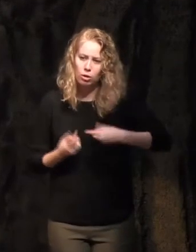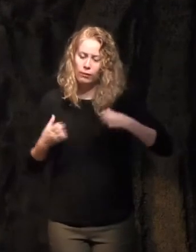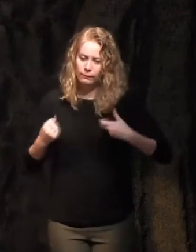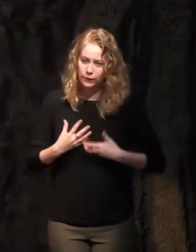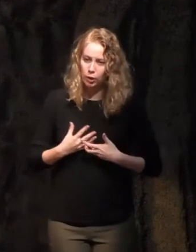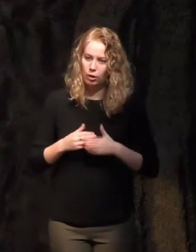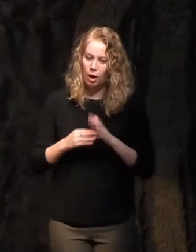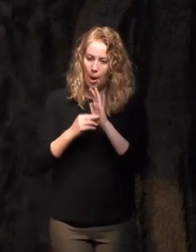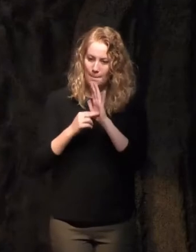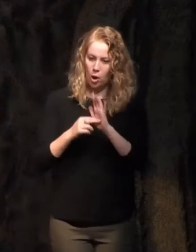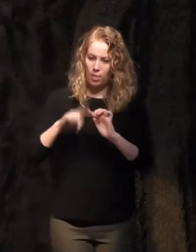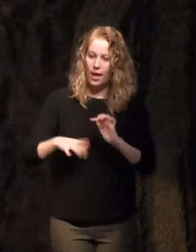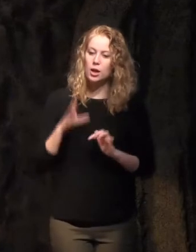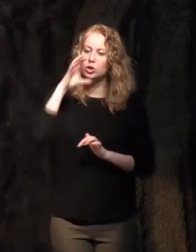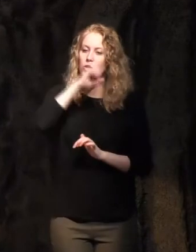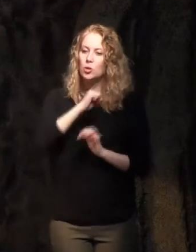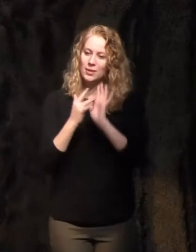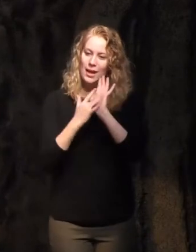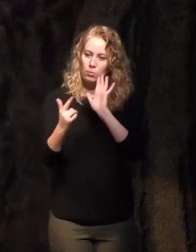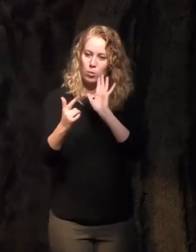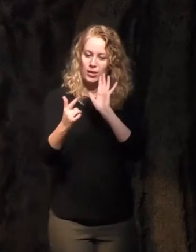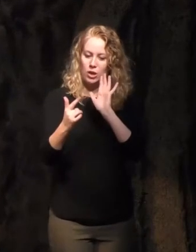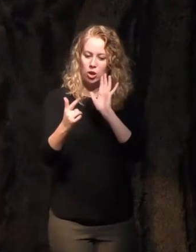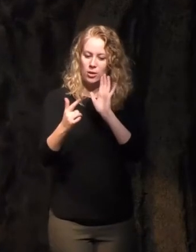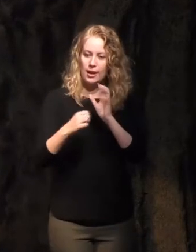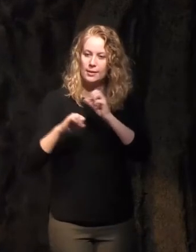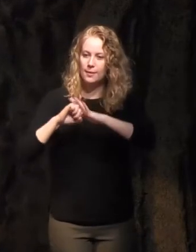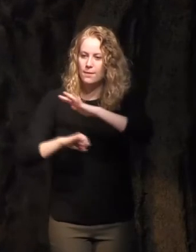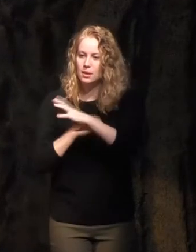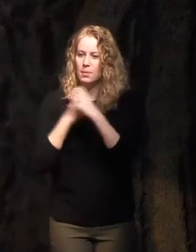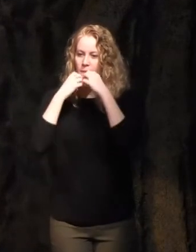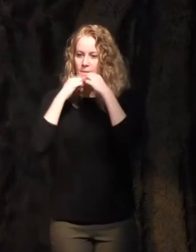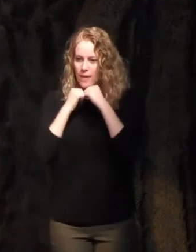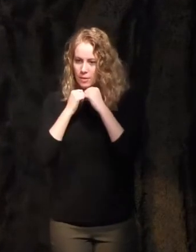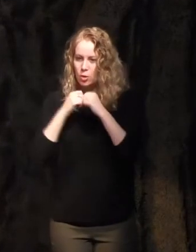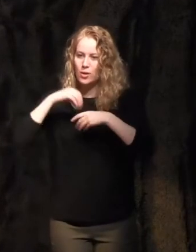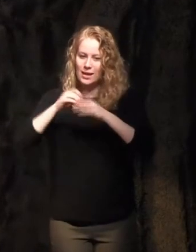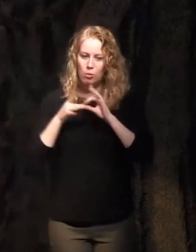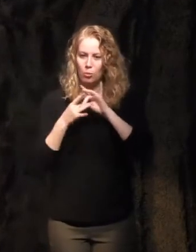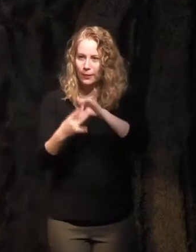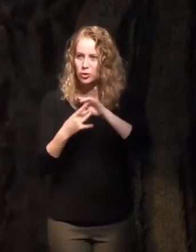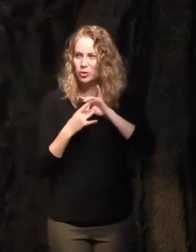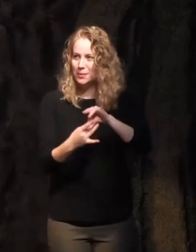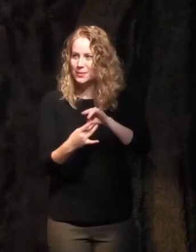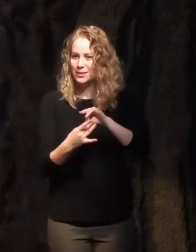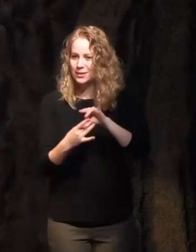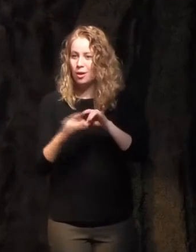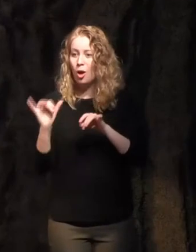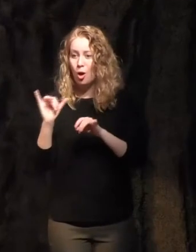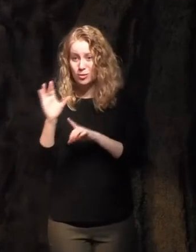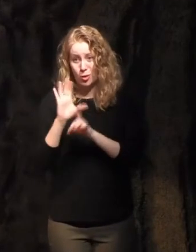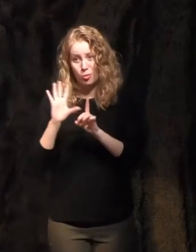A model that assumes that exploitation is the fundamental value in our relationships to each other. And it's also cultural.